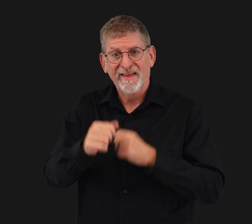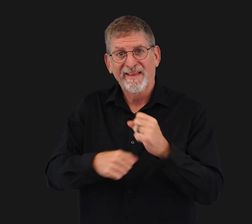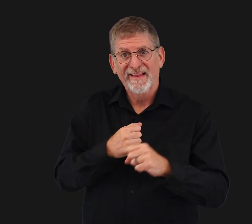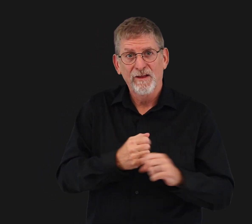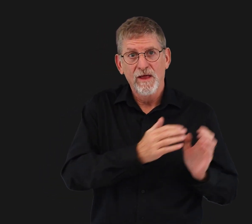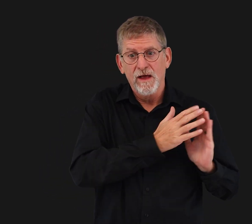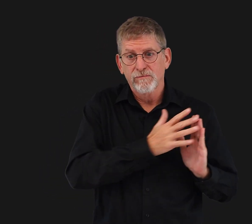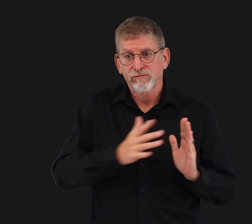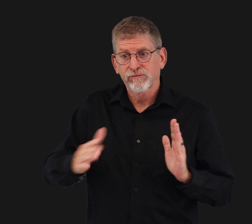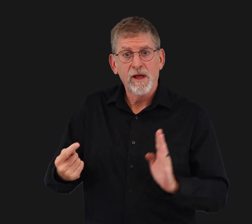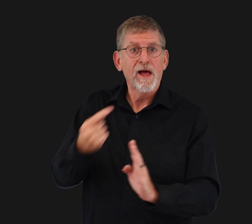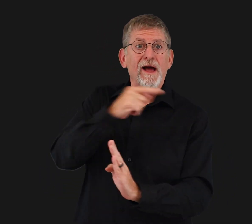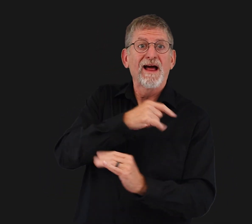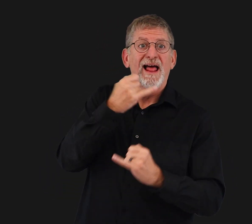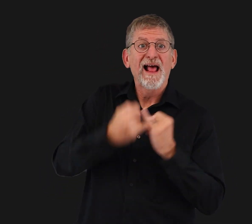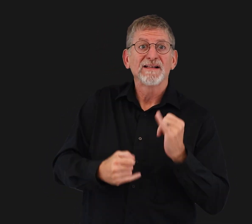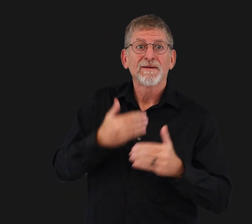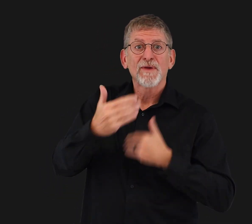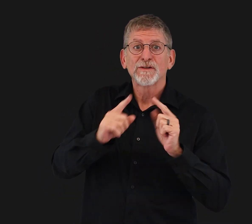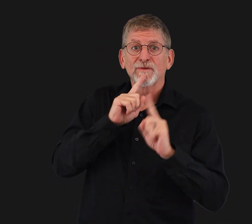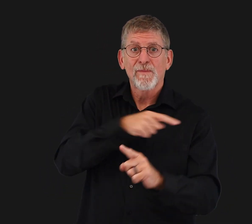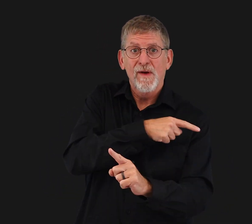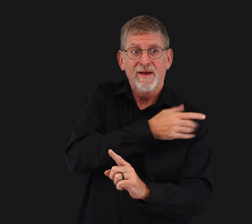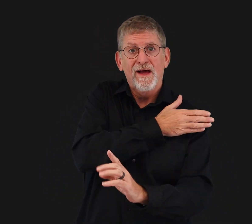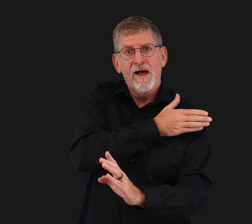In the year since our last progress report,